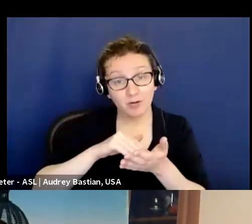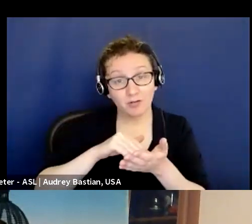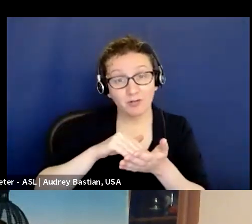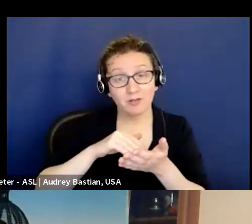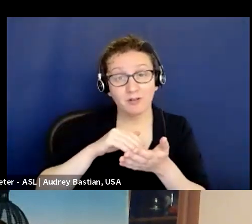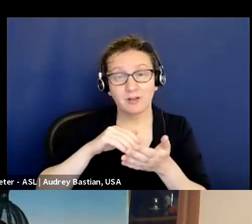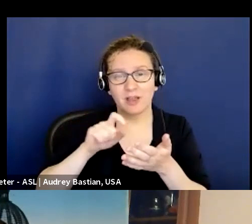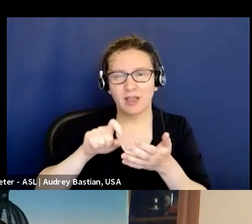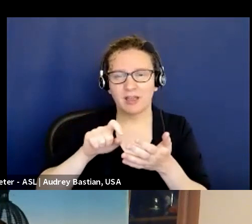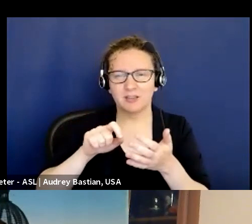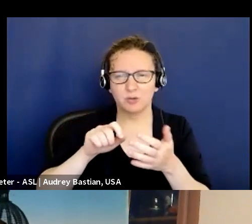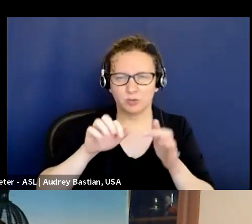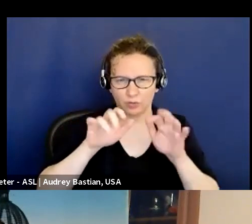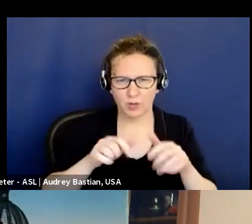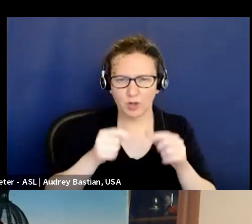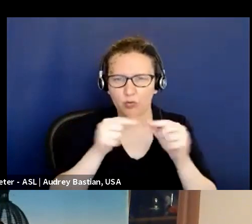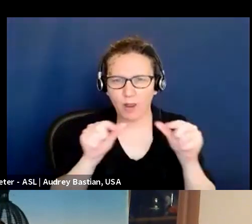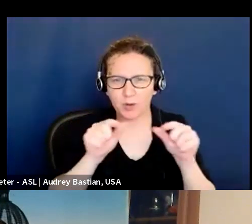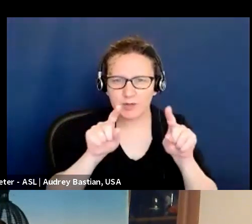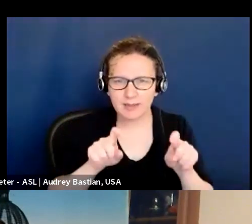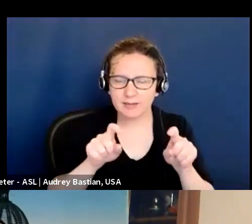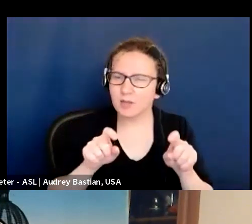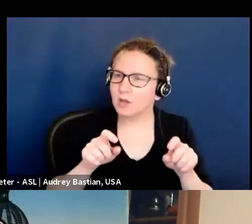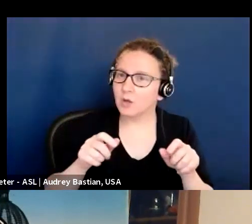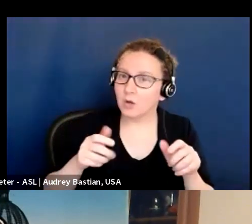a grammar test, they were just like, oh, my God, what should we do and stuff like that?